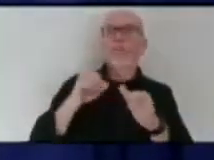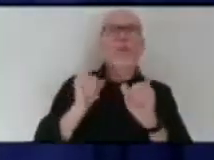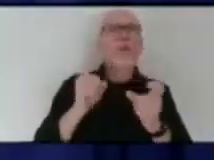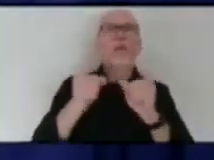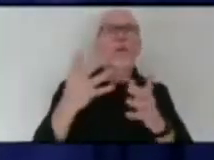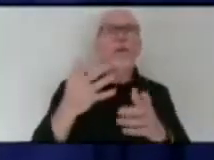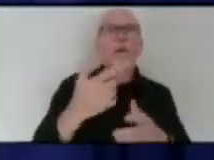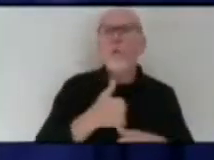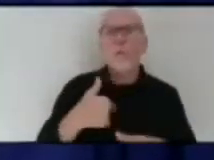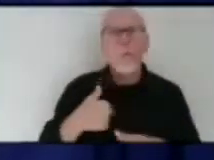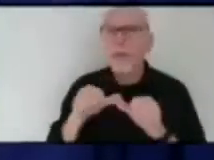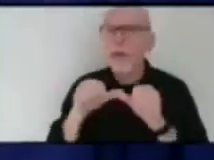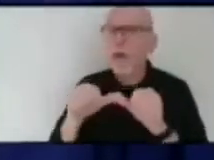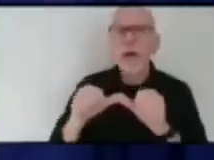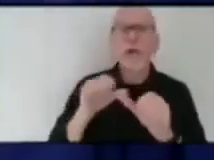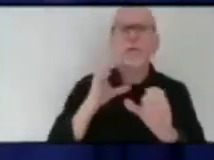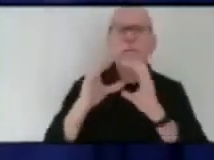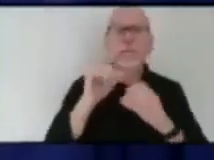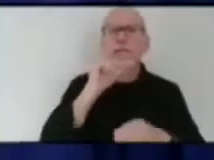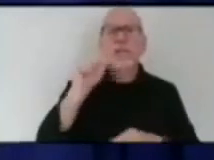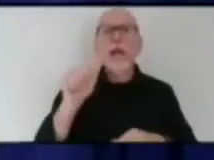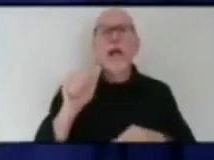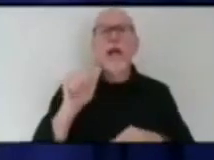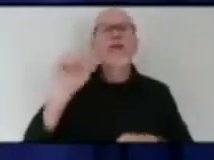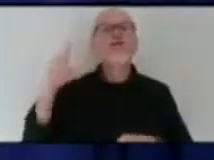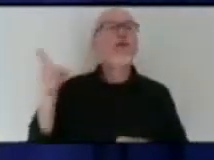communication is not just some website out there were in constant